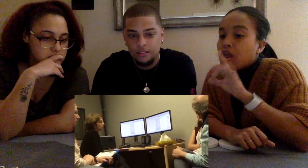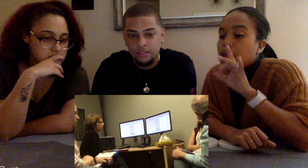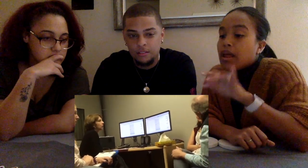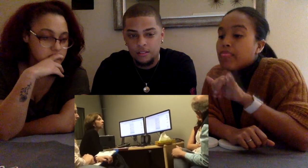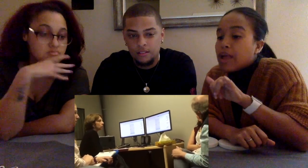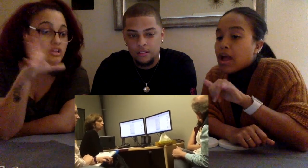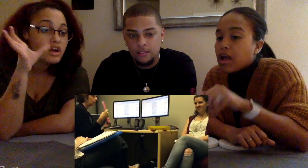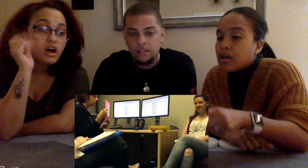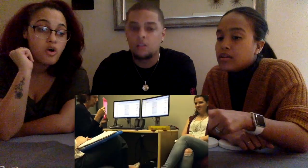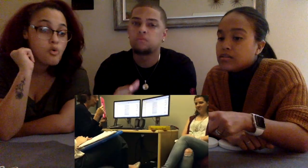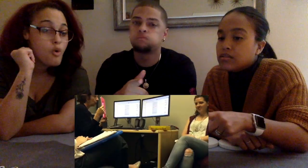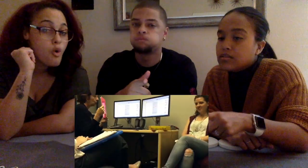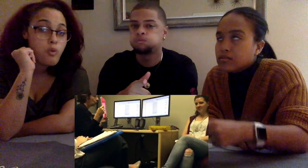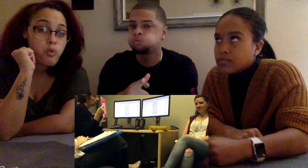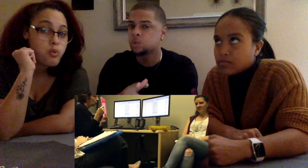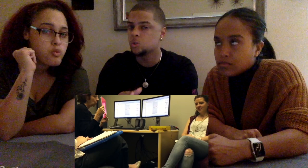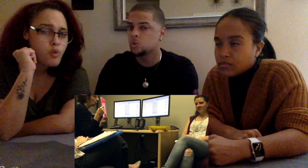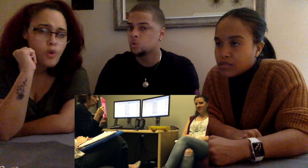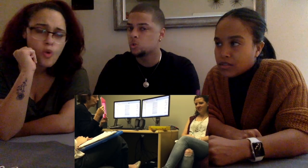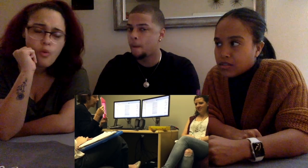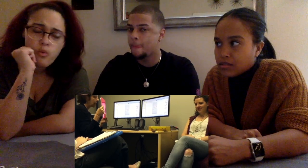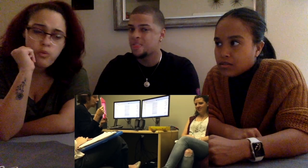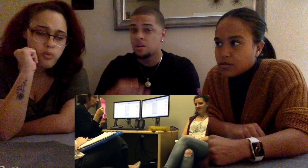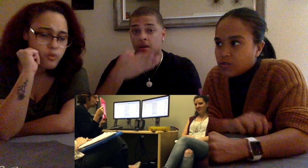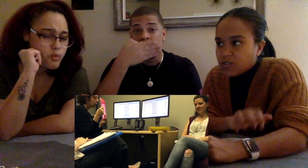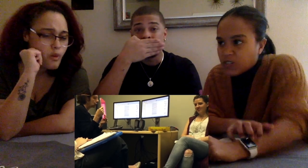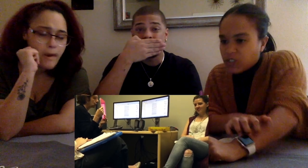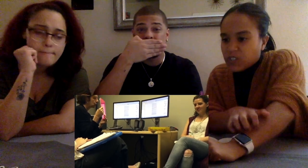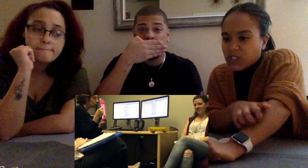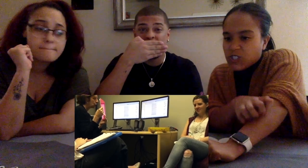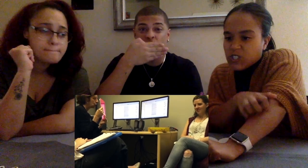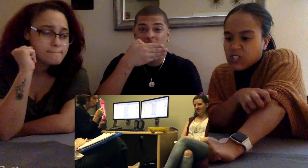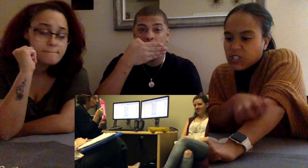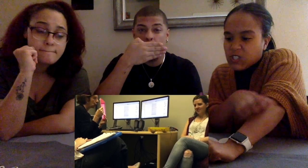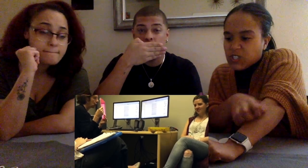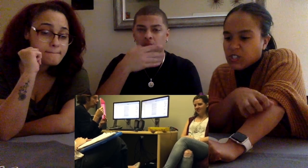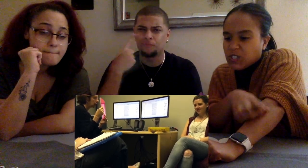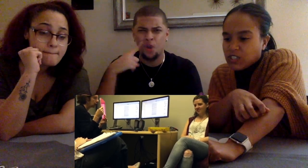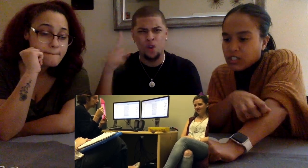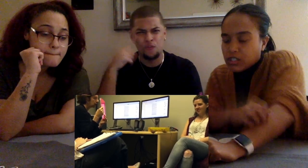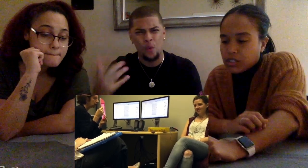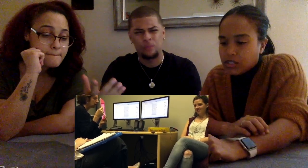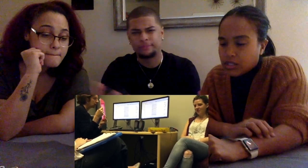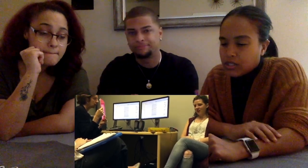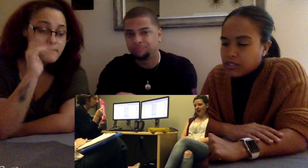V: I hate that! (woman covering her mouth) Dante: *covers mouth* FOR WHAT???